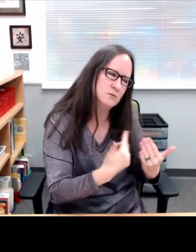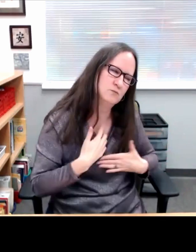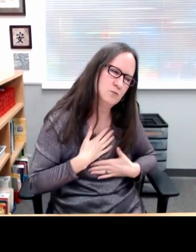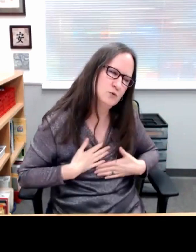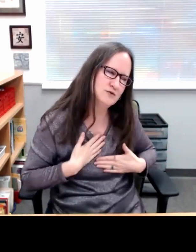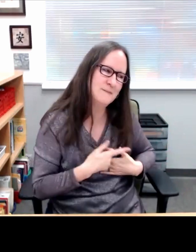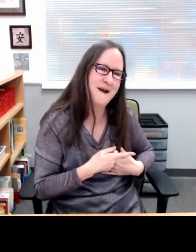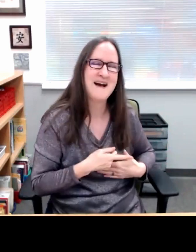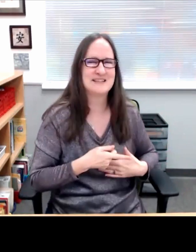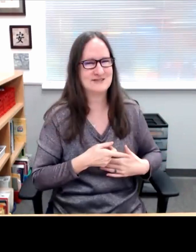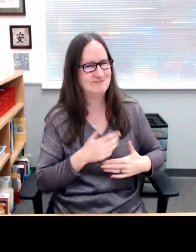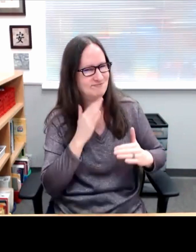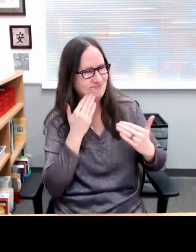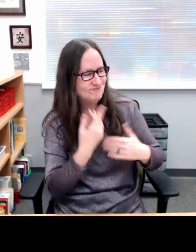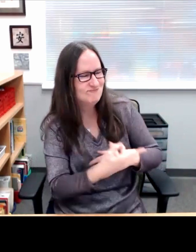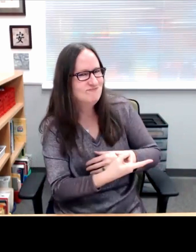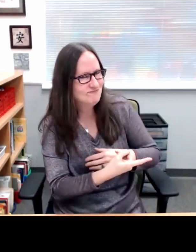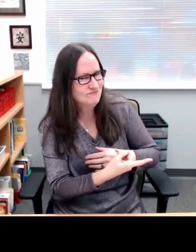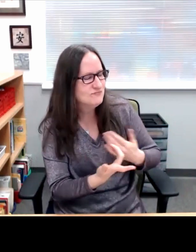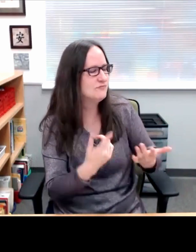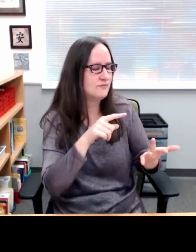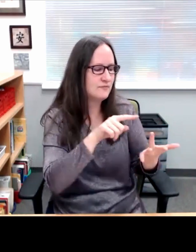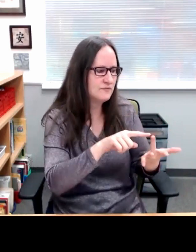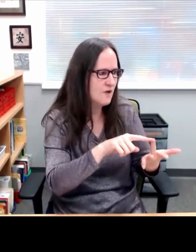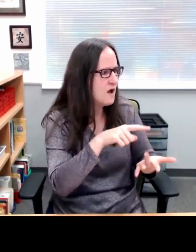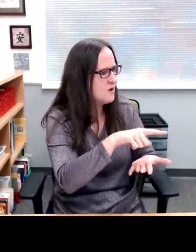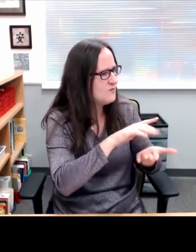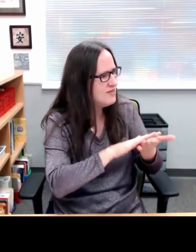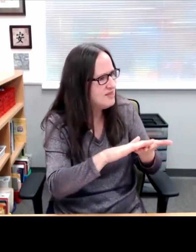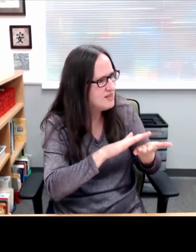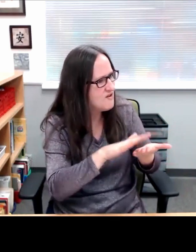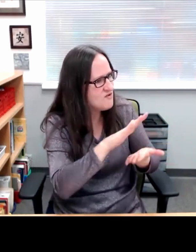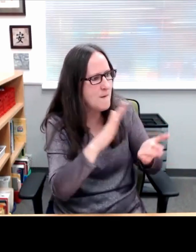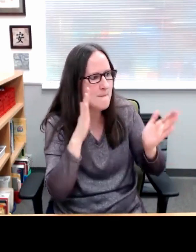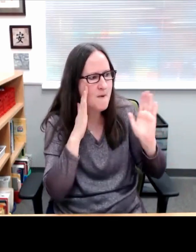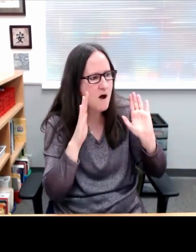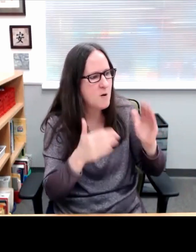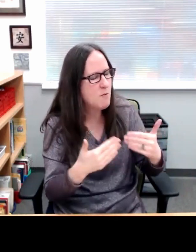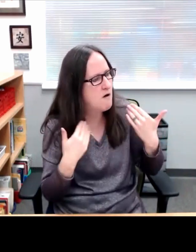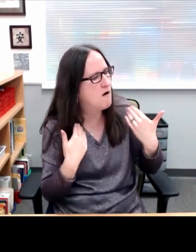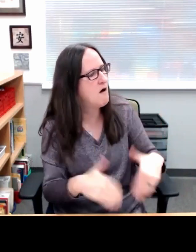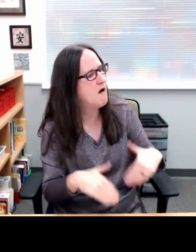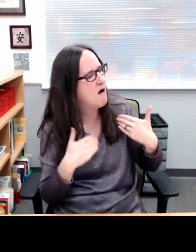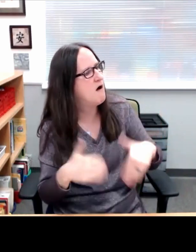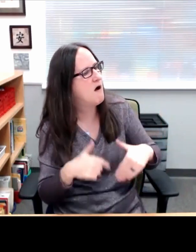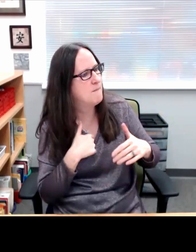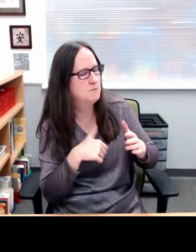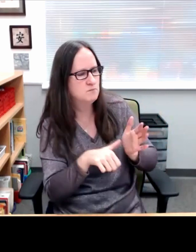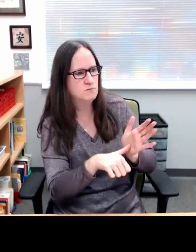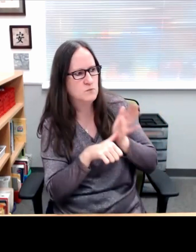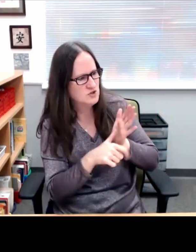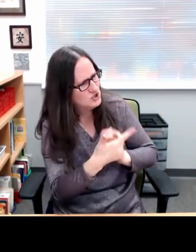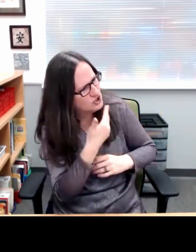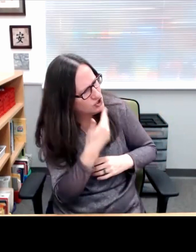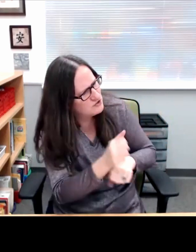And at dinner, I really appreciated this. And then thirdly, you cleaning your bedroom